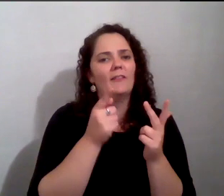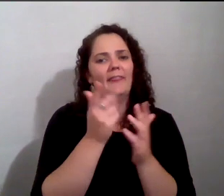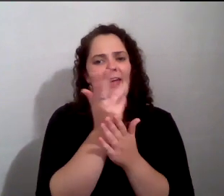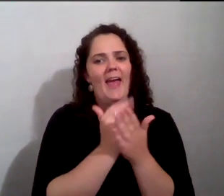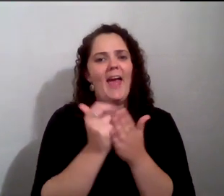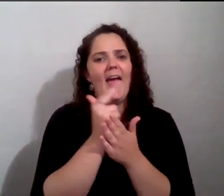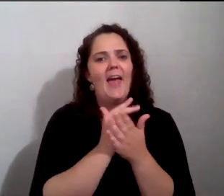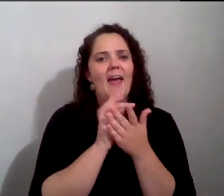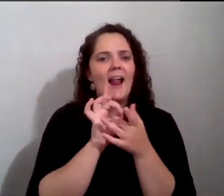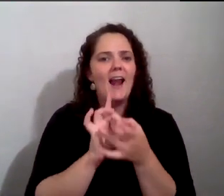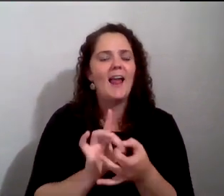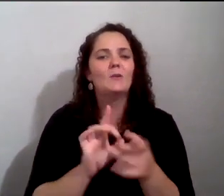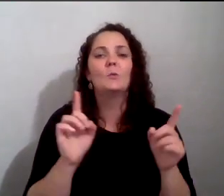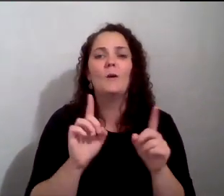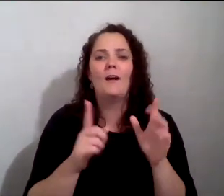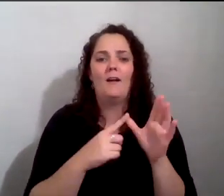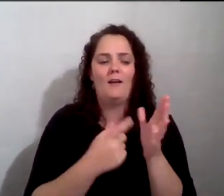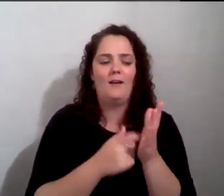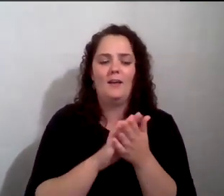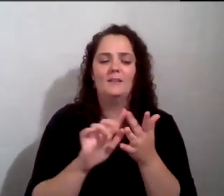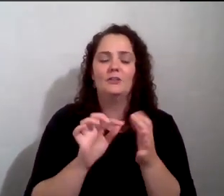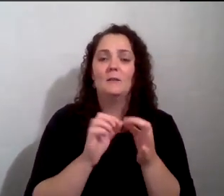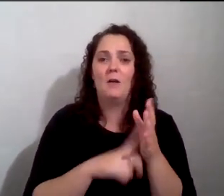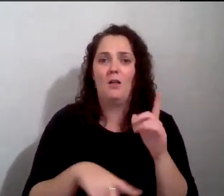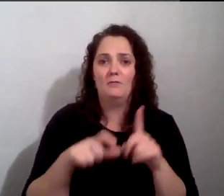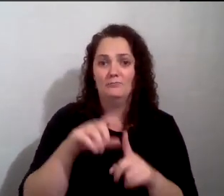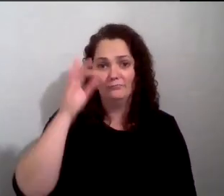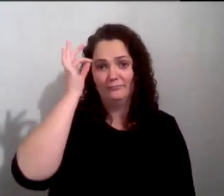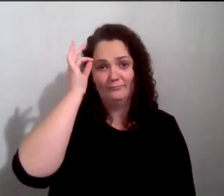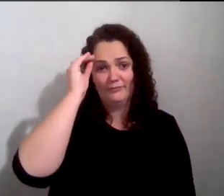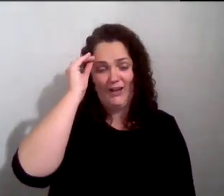Prize, that very disappointing incident within